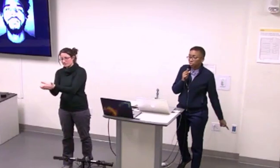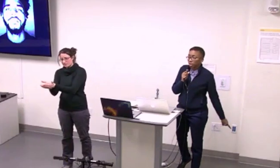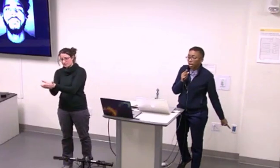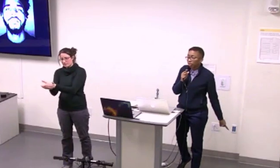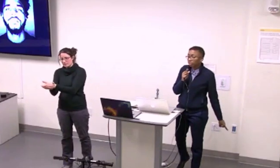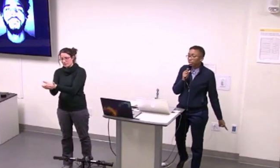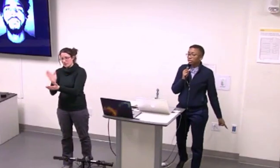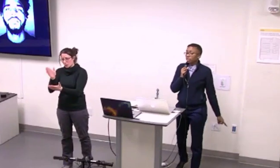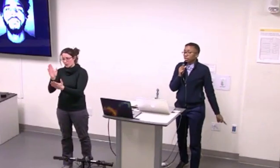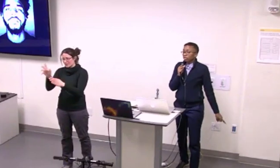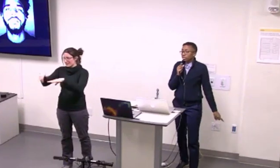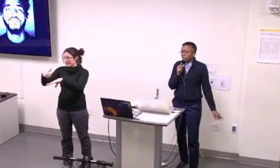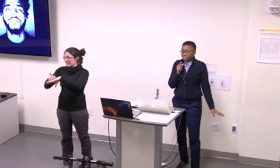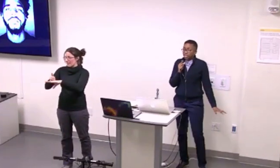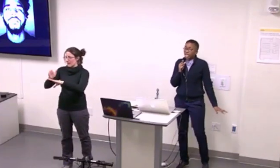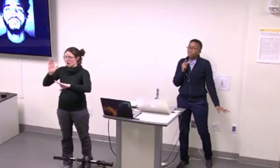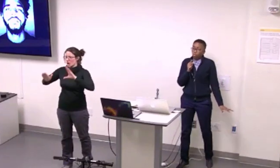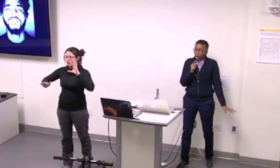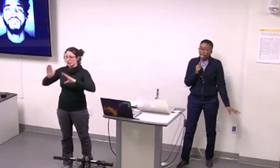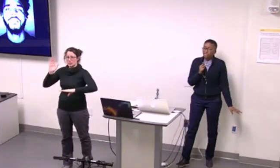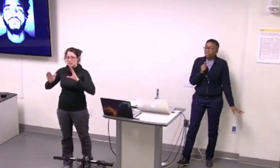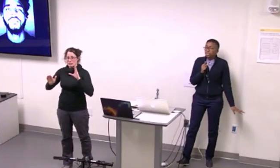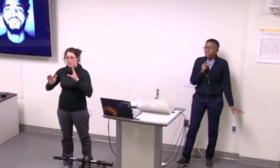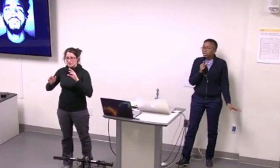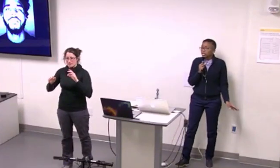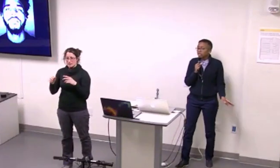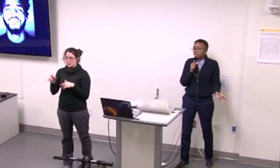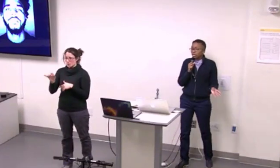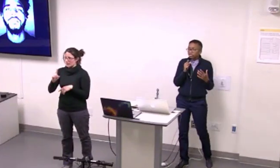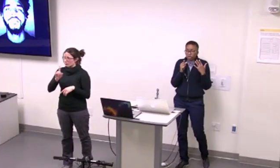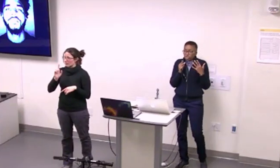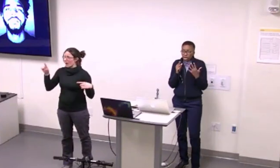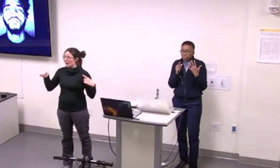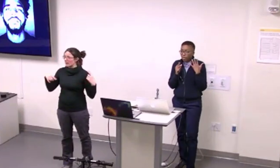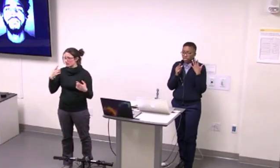Like that's wild. Like folks talk about enslavement